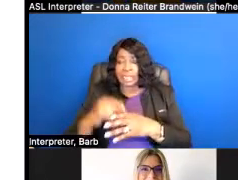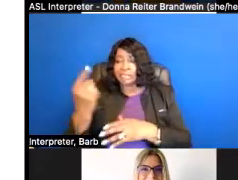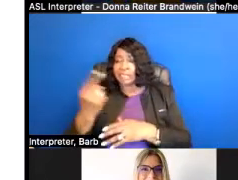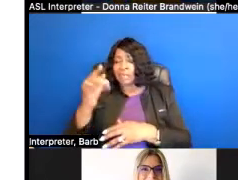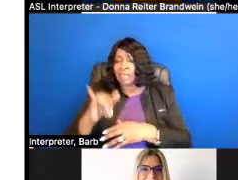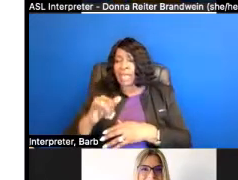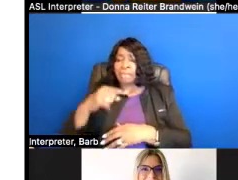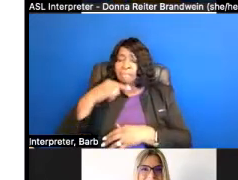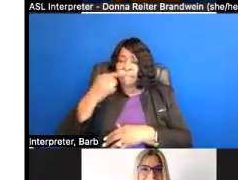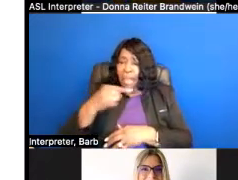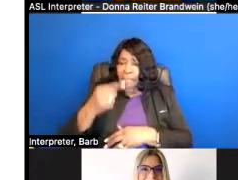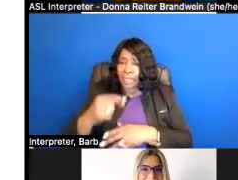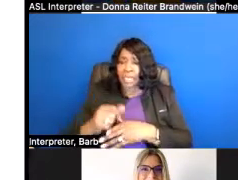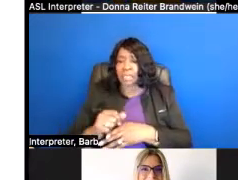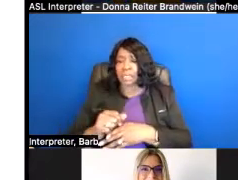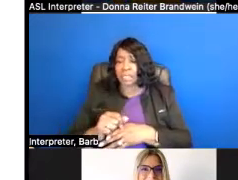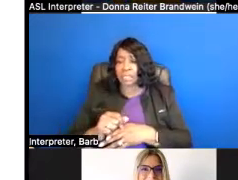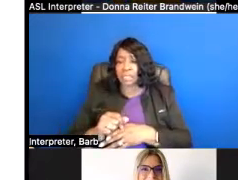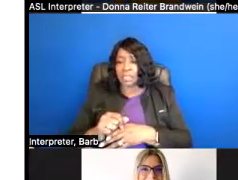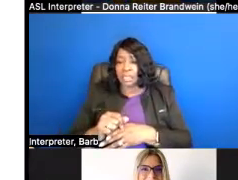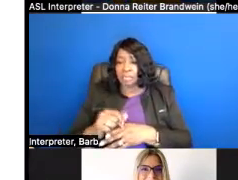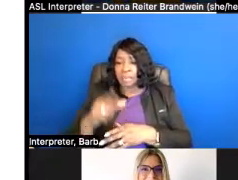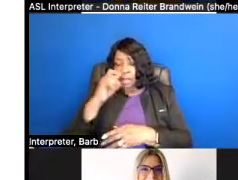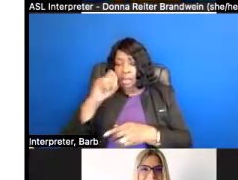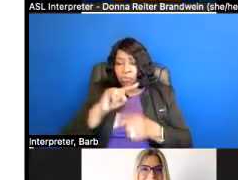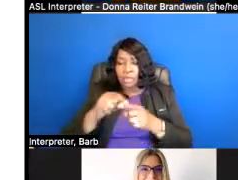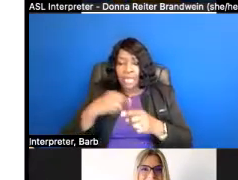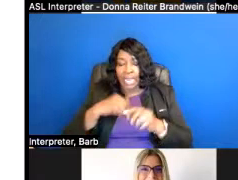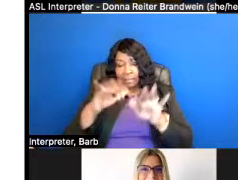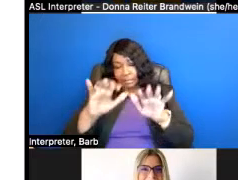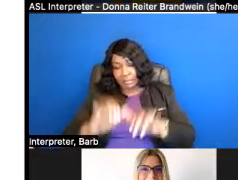Because when I type in disability cultural centers